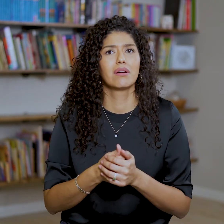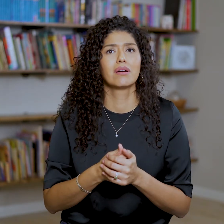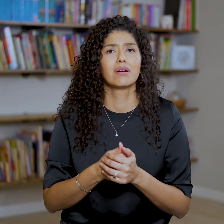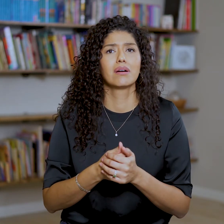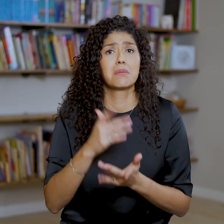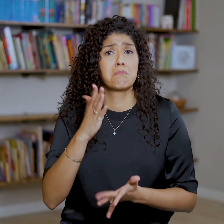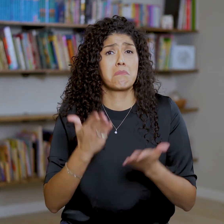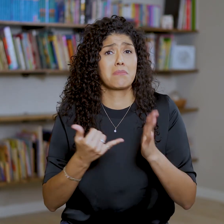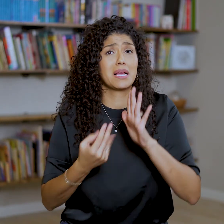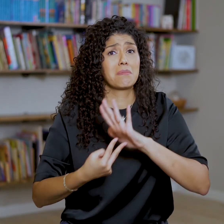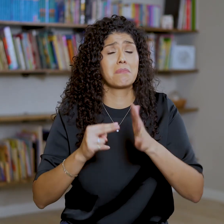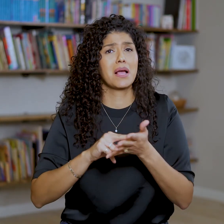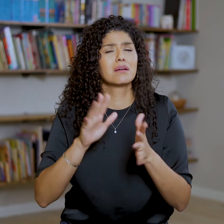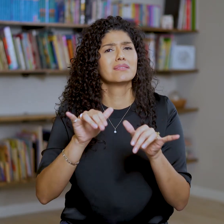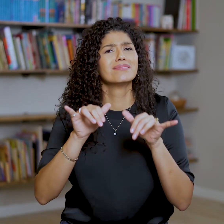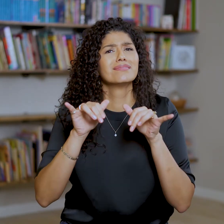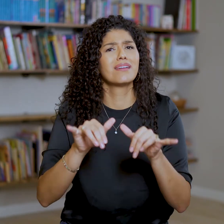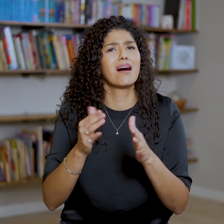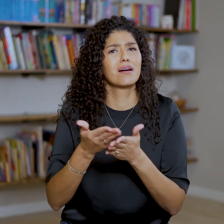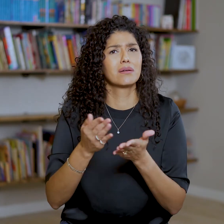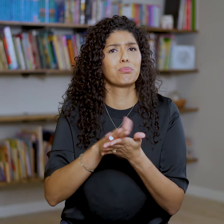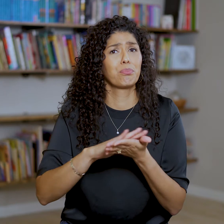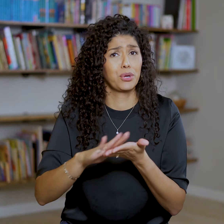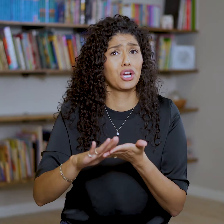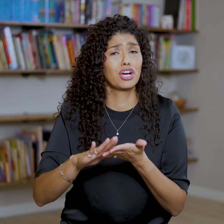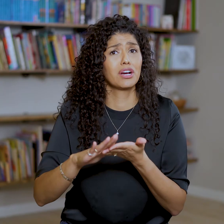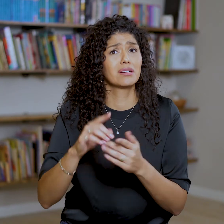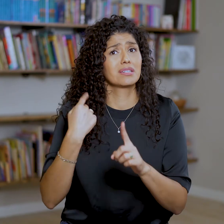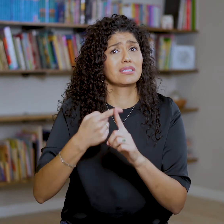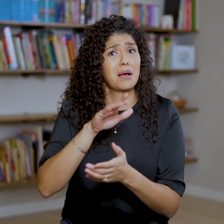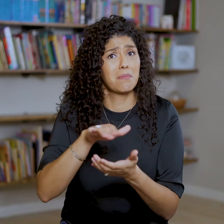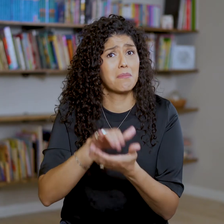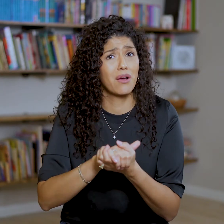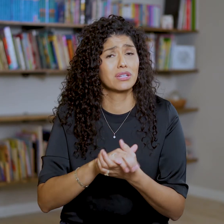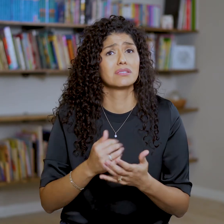Maybe it means, “Stay sexually pure until marriage.”